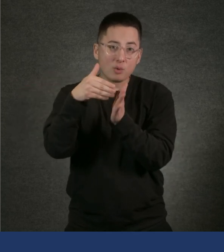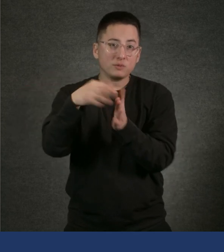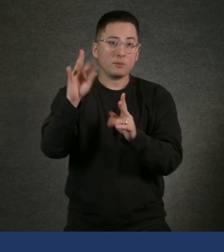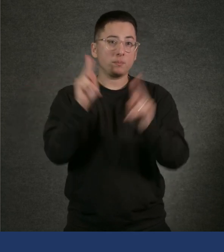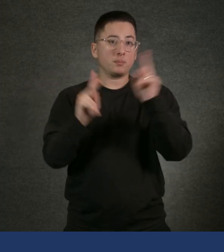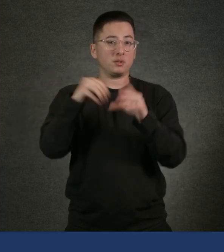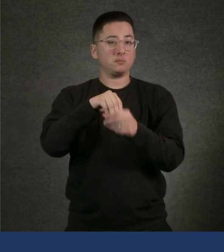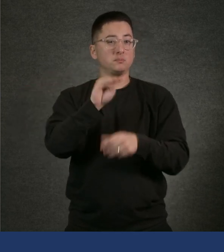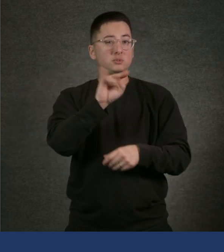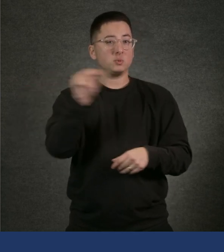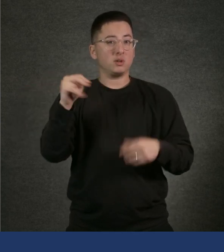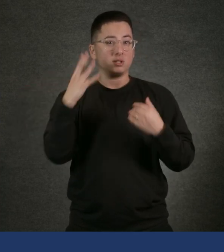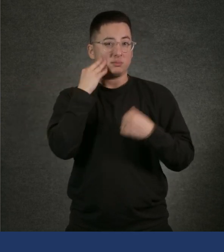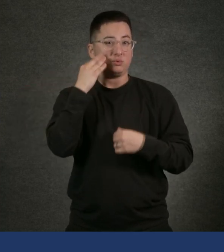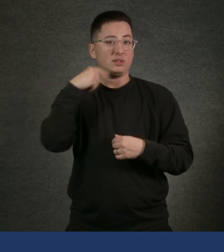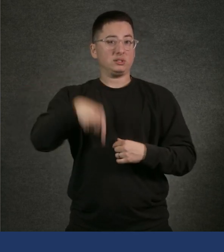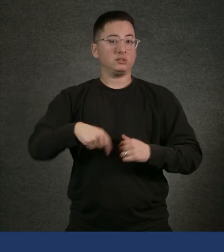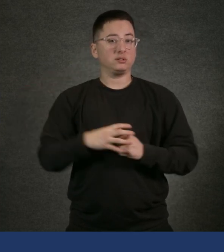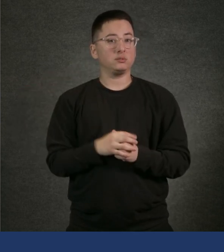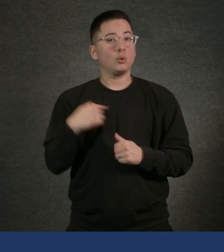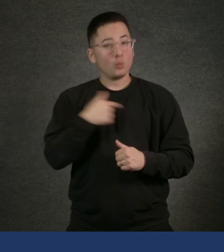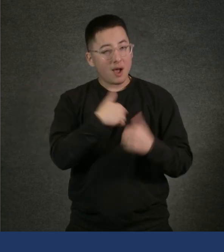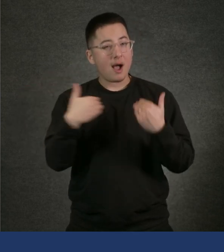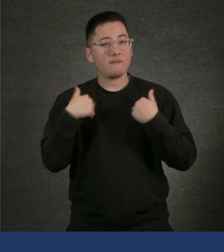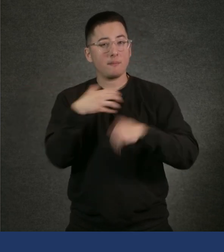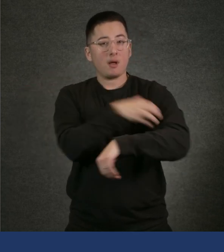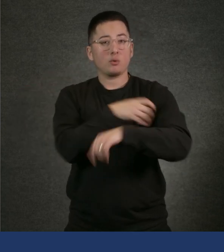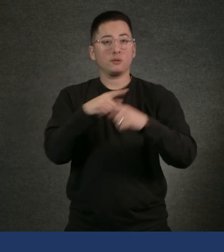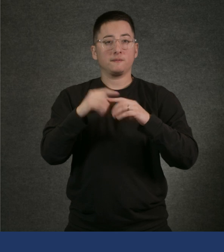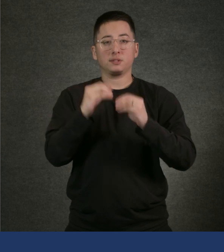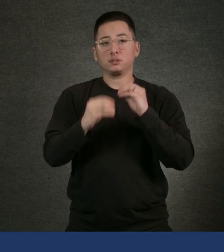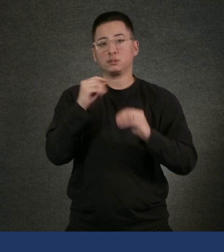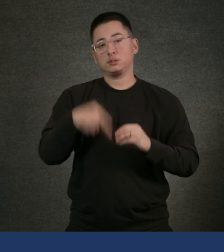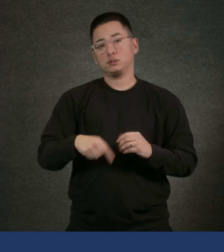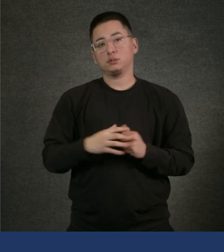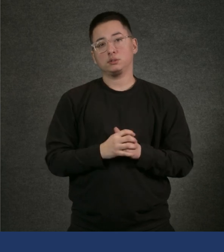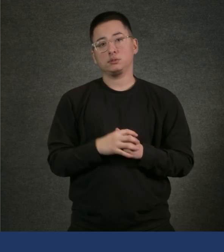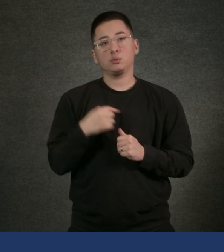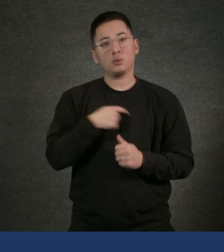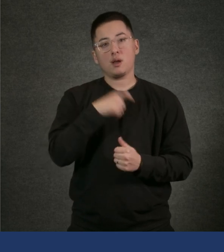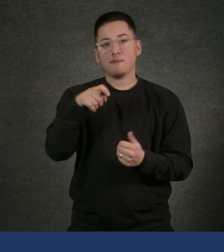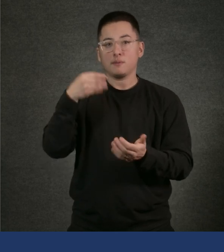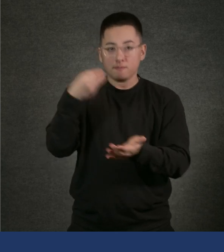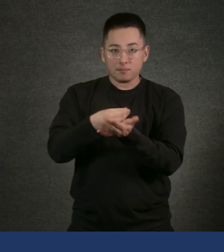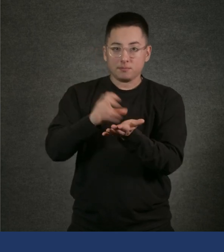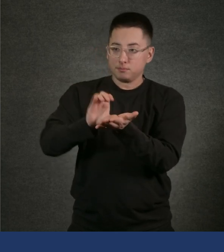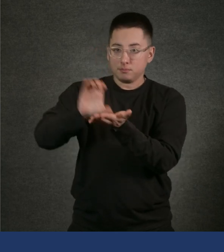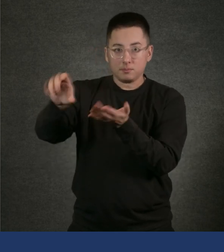We have the power to fix this. We must fund real care, enforce real oversight,